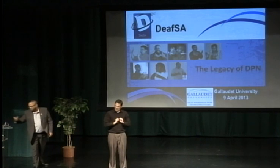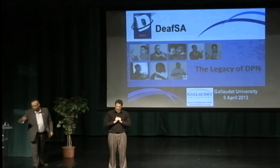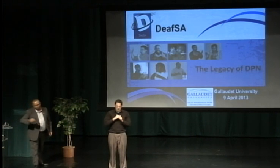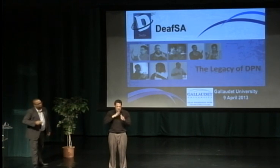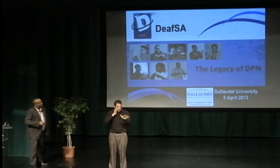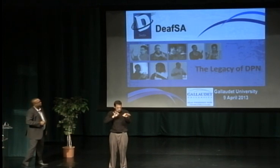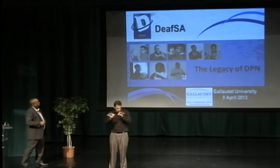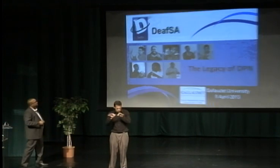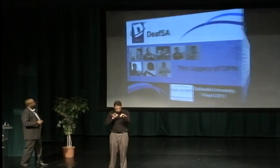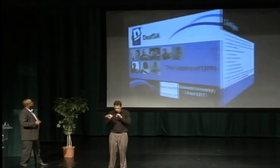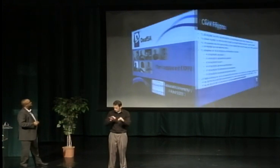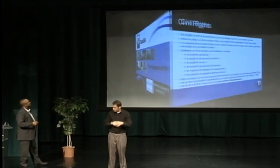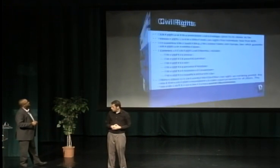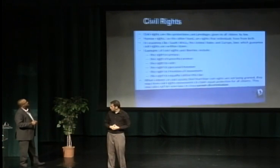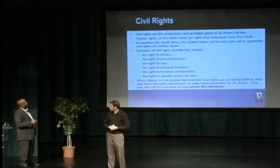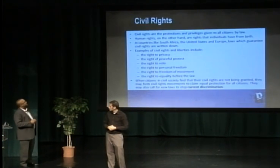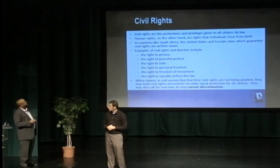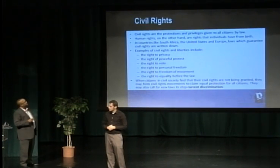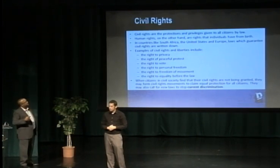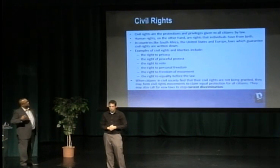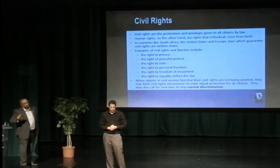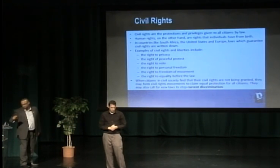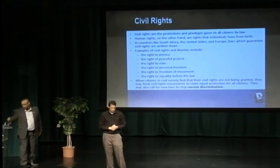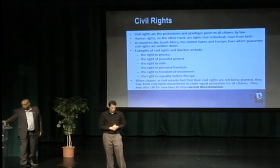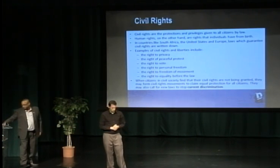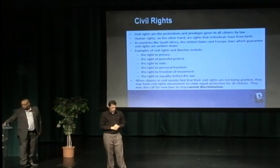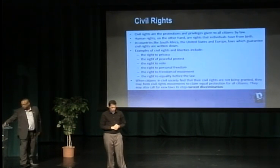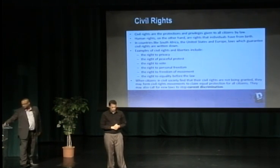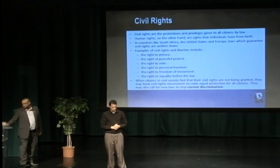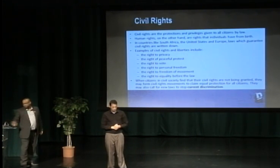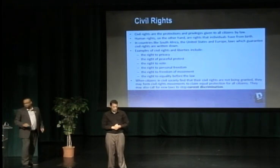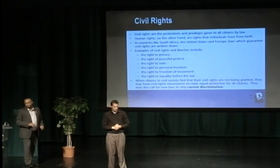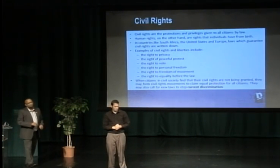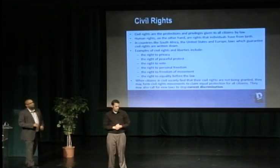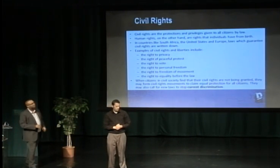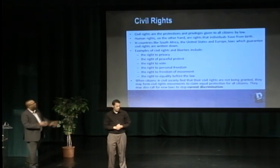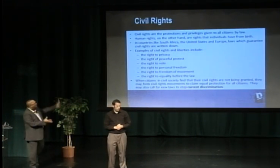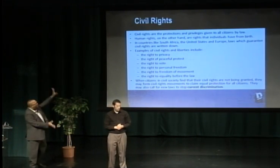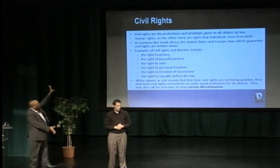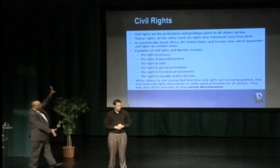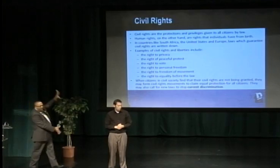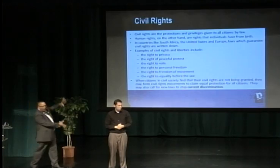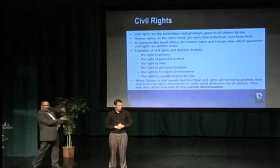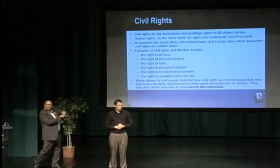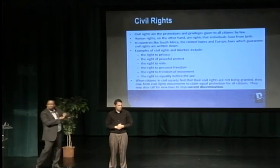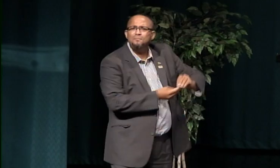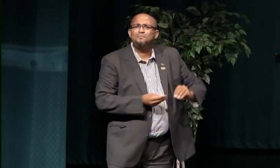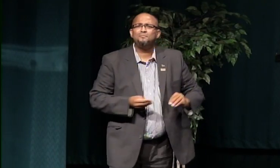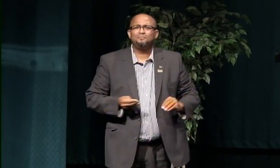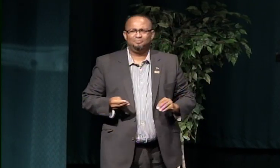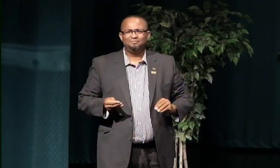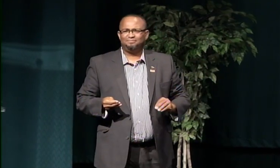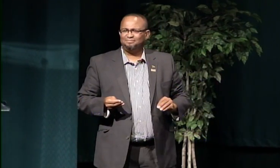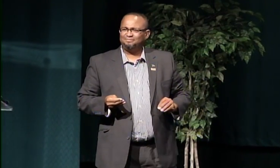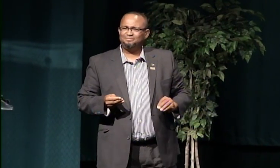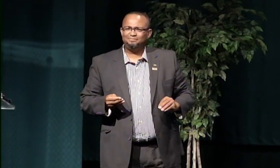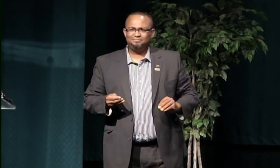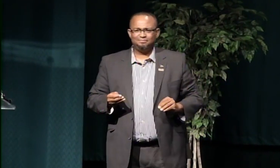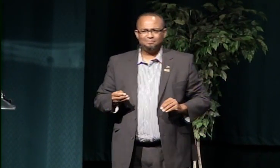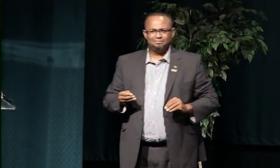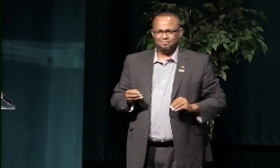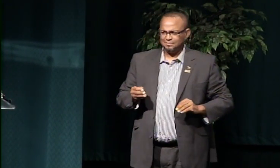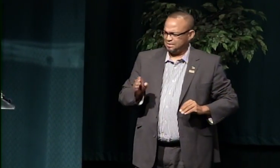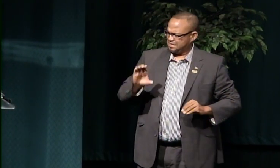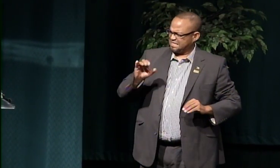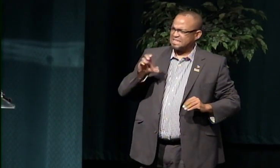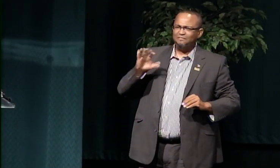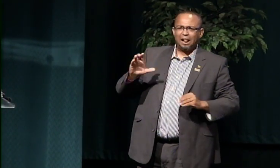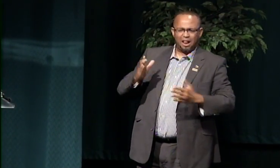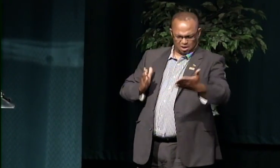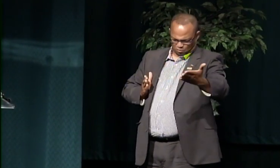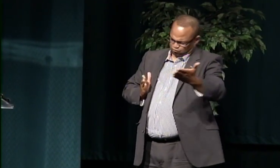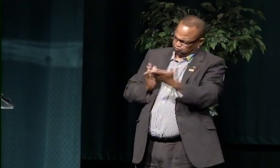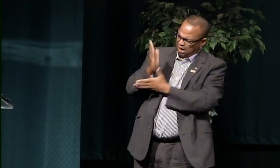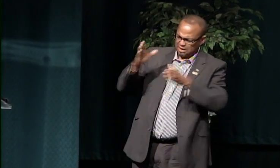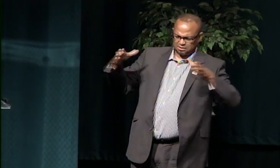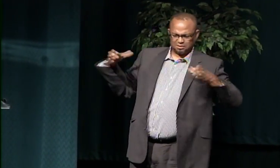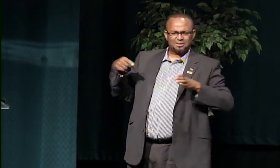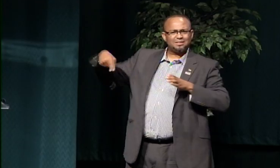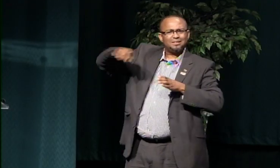has made an impact in South Africa.